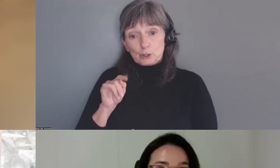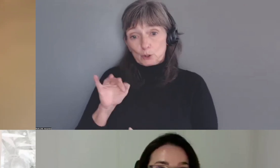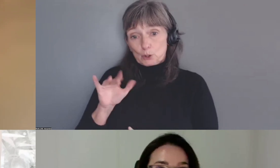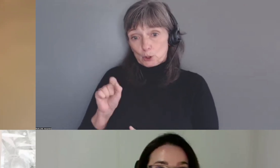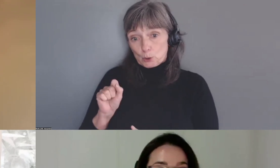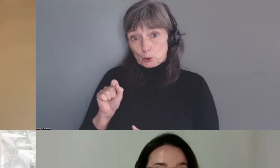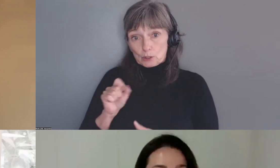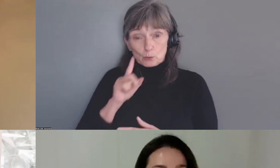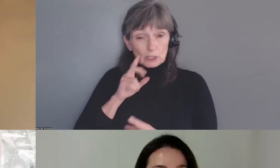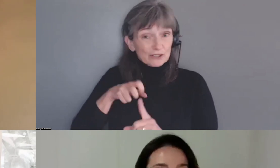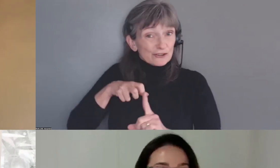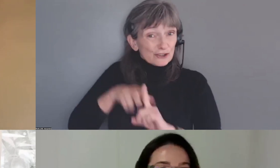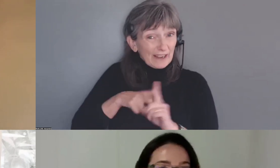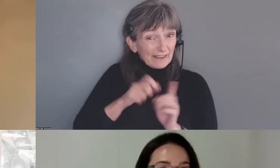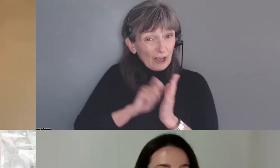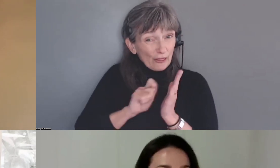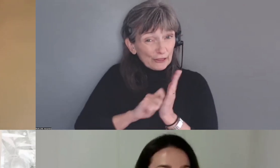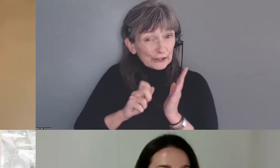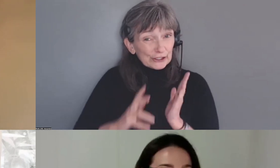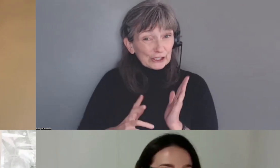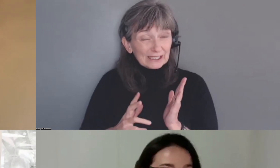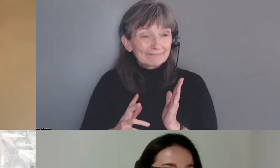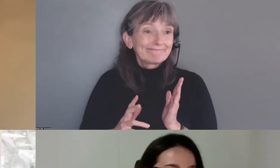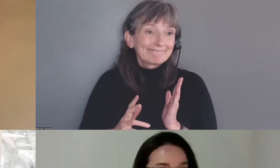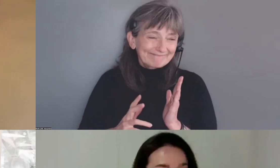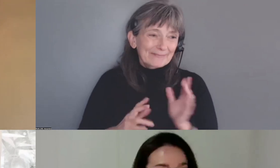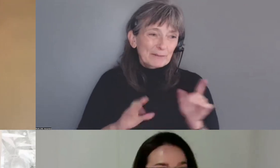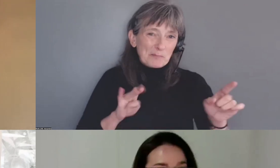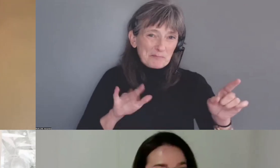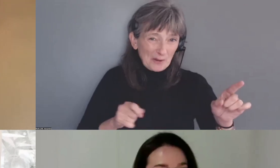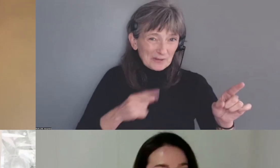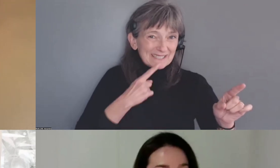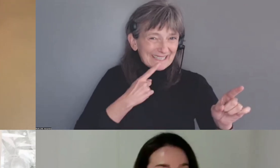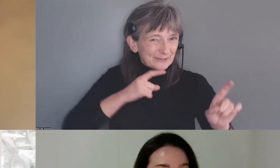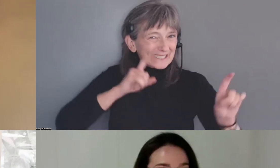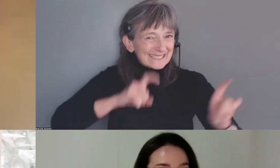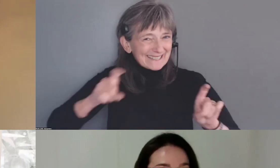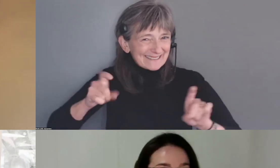but as Barbara mentioned, that she's tested a bunch of those and they don't seem to be very